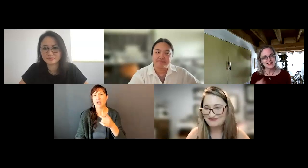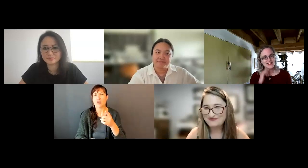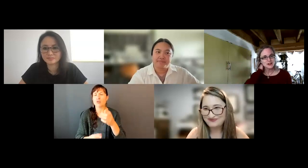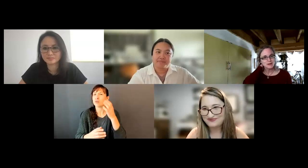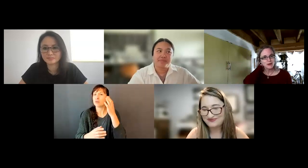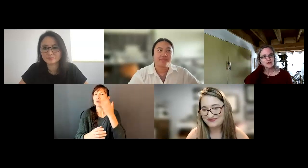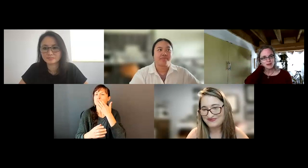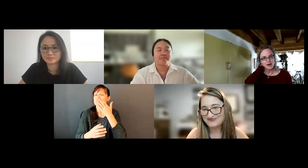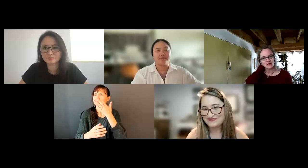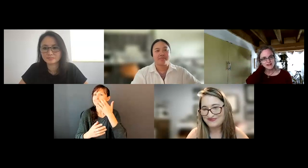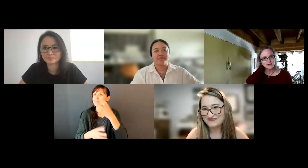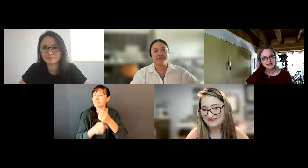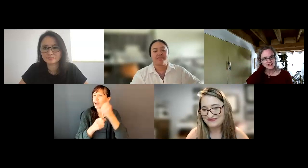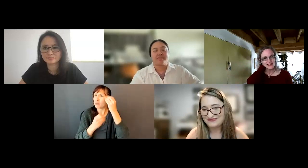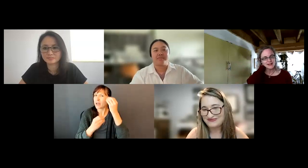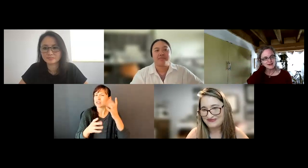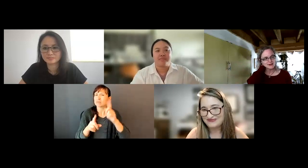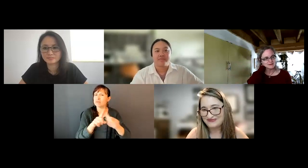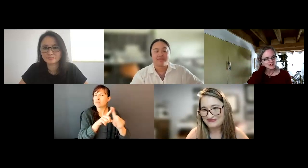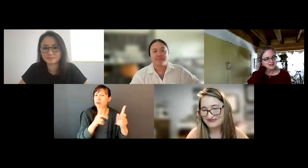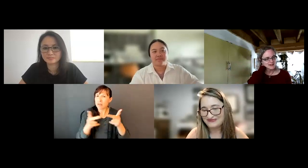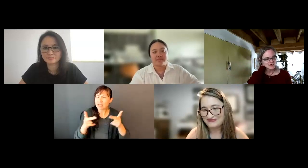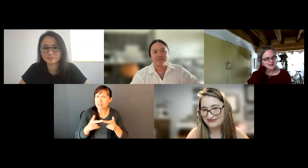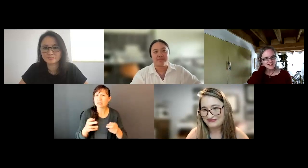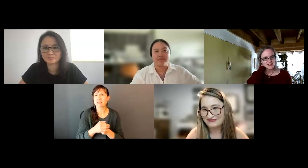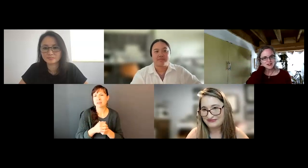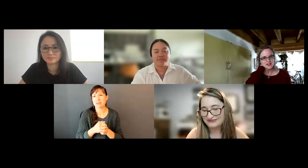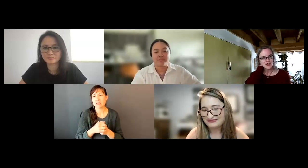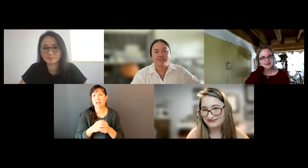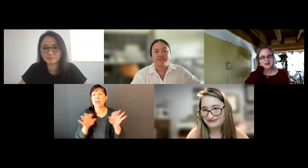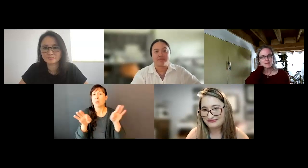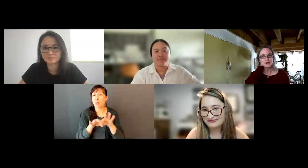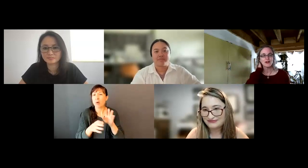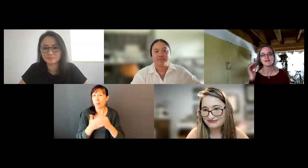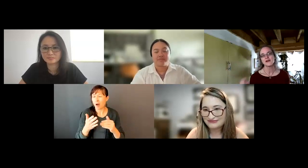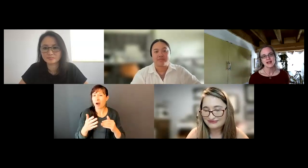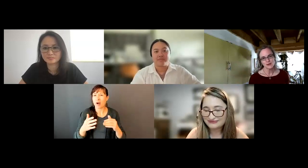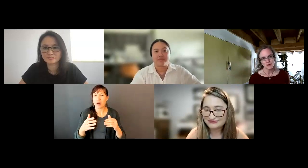I think that's such an important part of feasibility, that it's not just, you're not putting all of your eggs